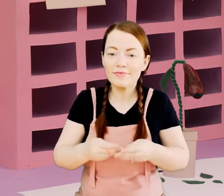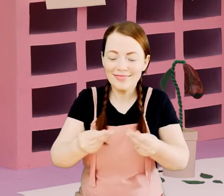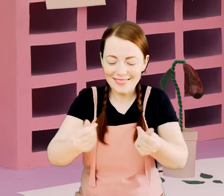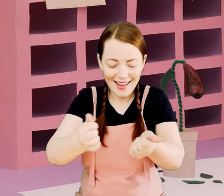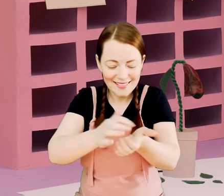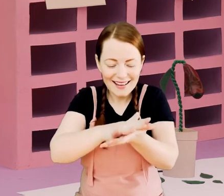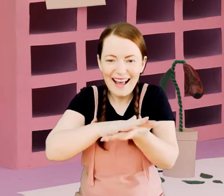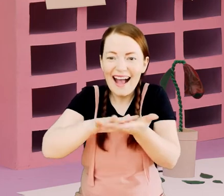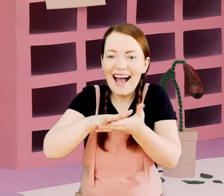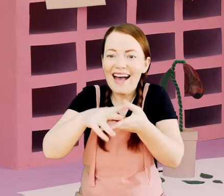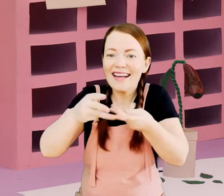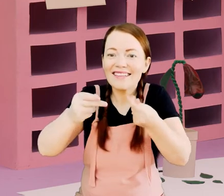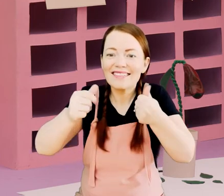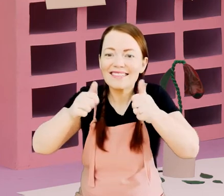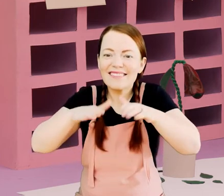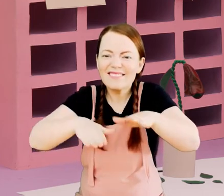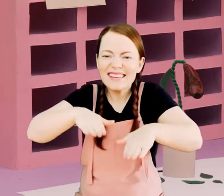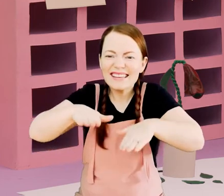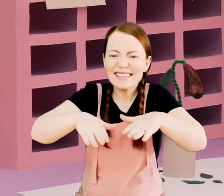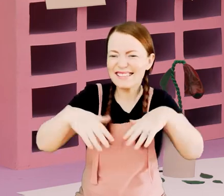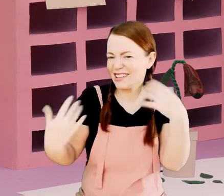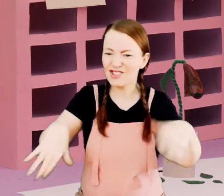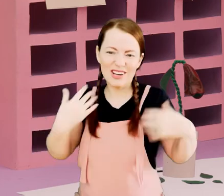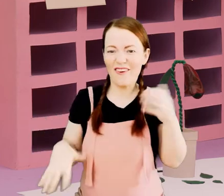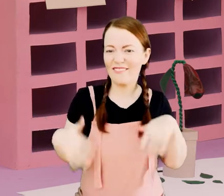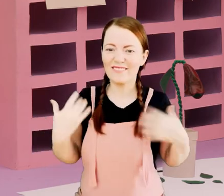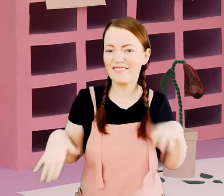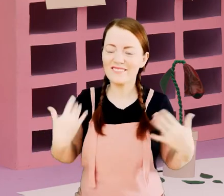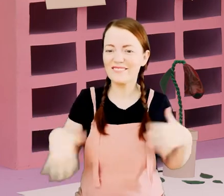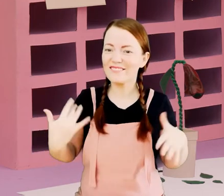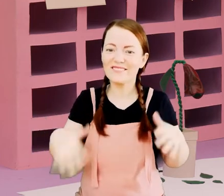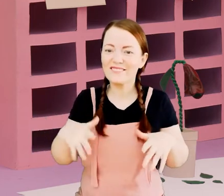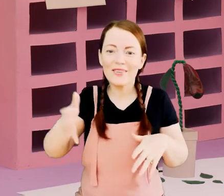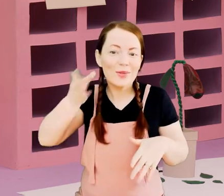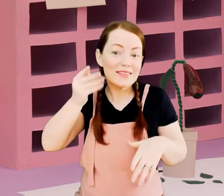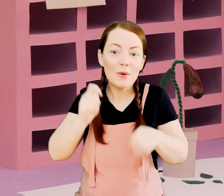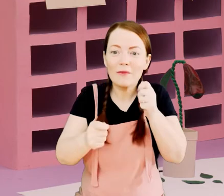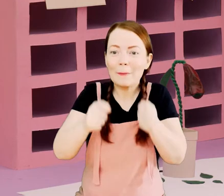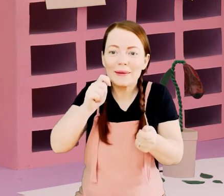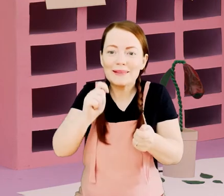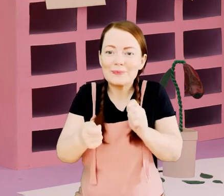Sandy hands and sandy feet... let's shake off the sand to the sound of a beat!